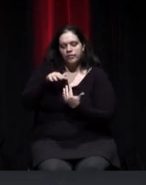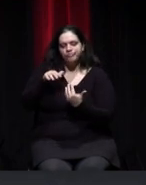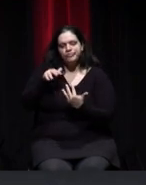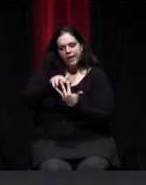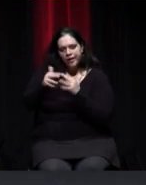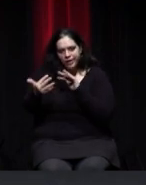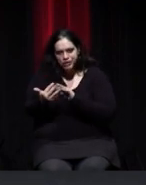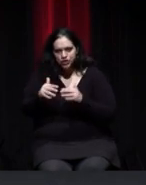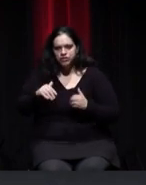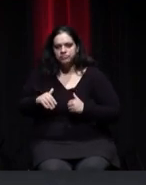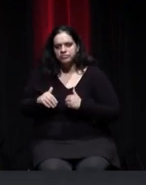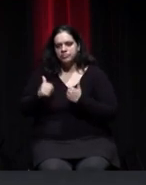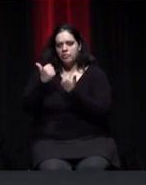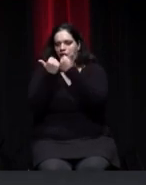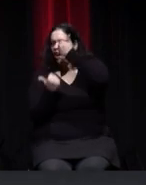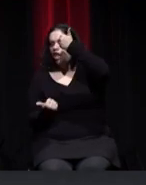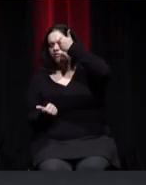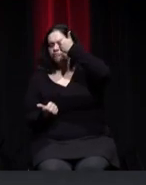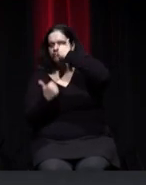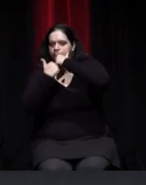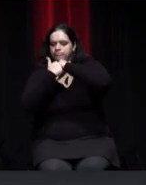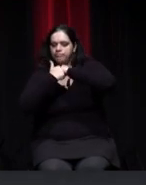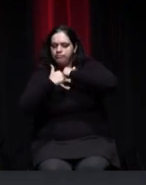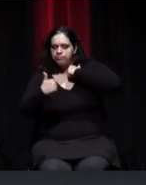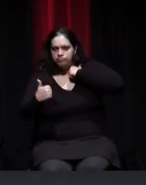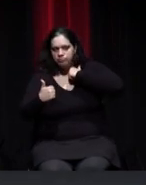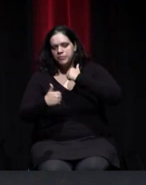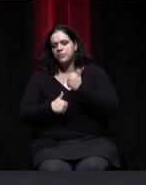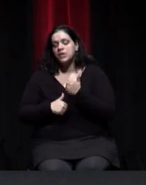in order to exalt them as business values